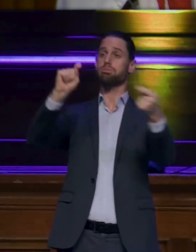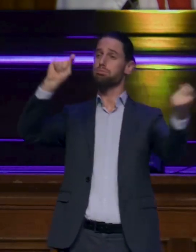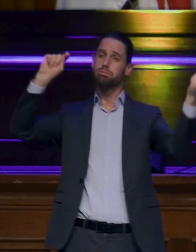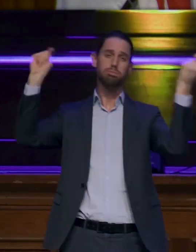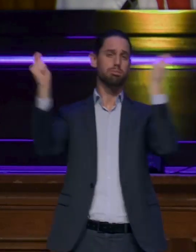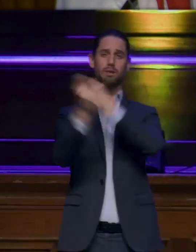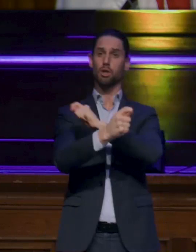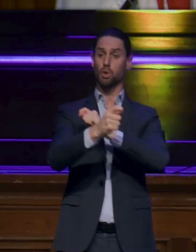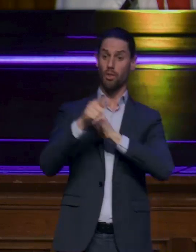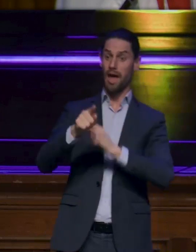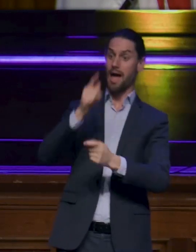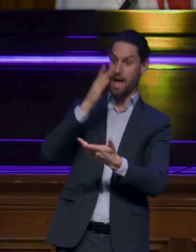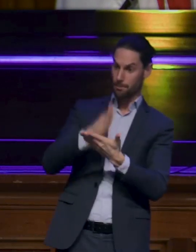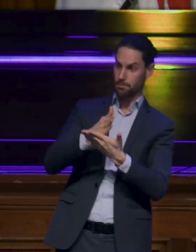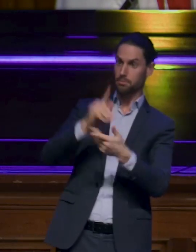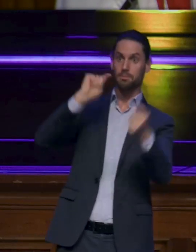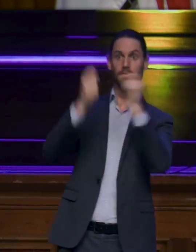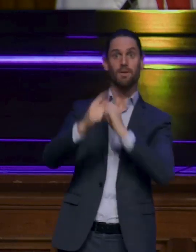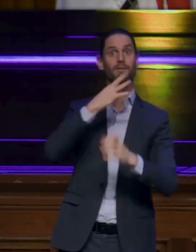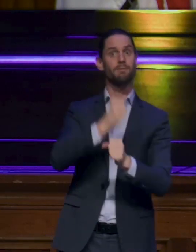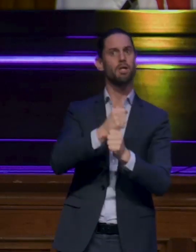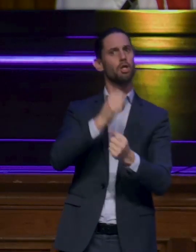be truly transformational as a government you have to build consensus